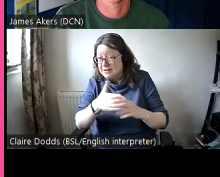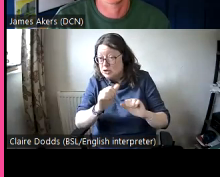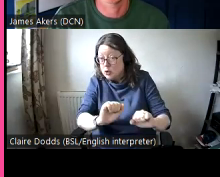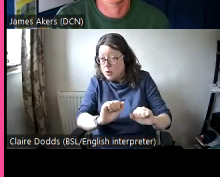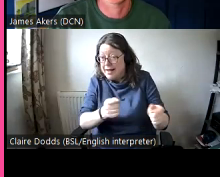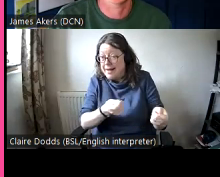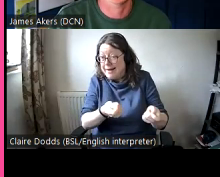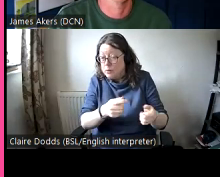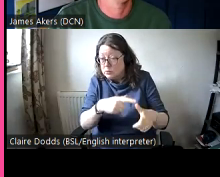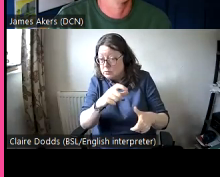and how you can check.